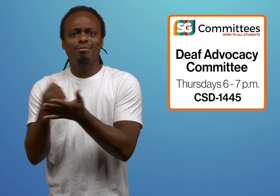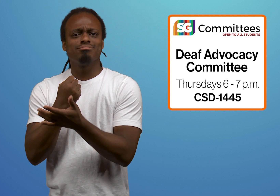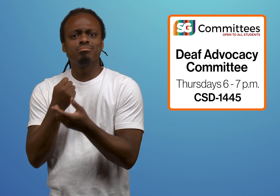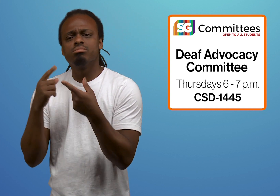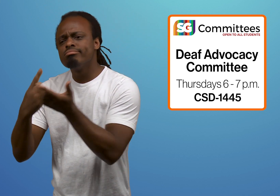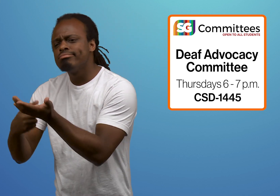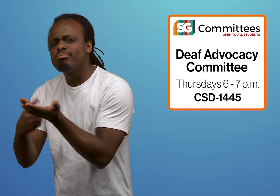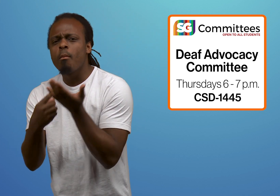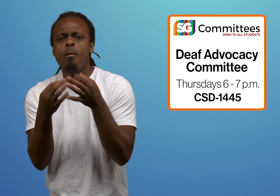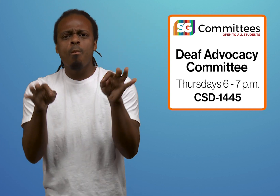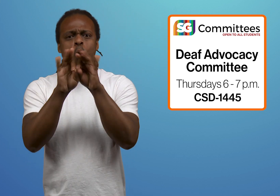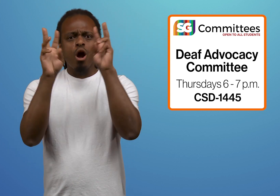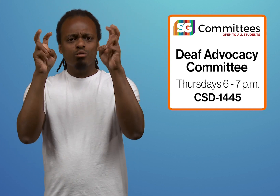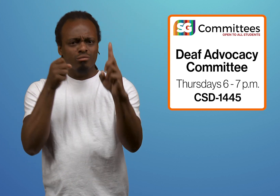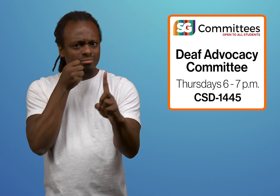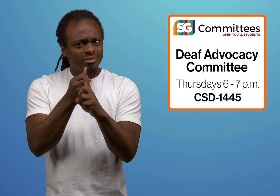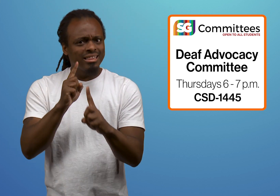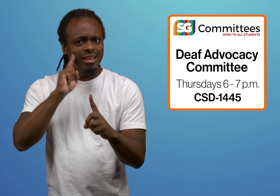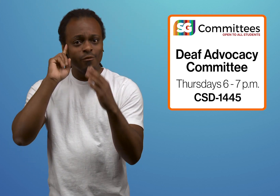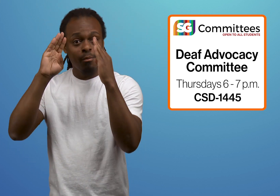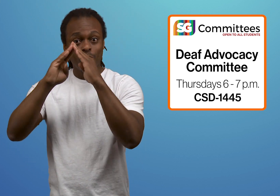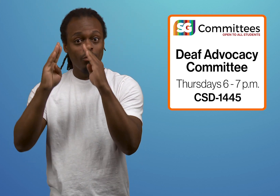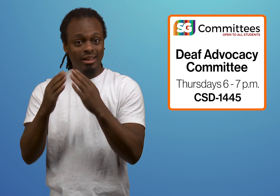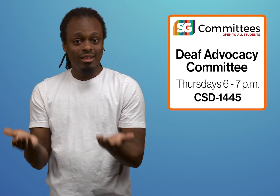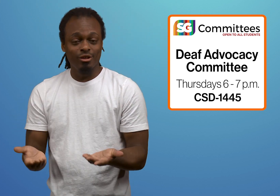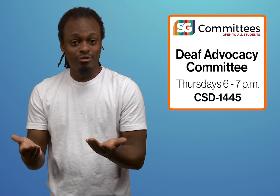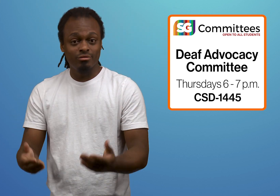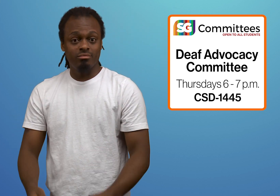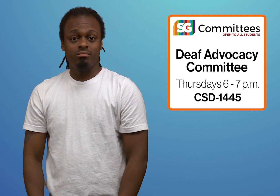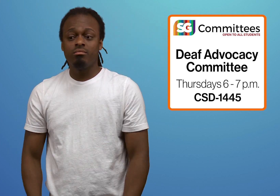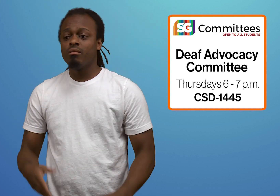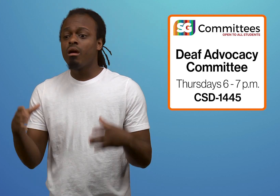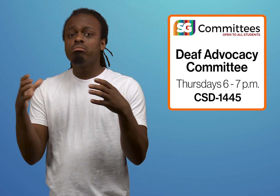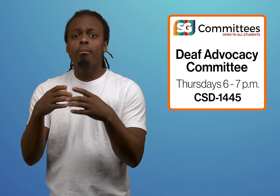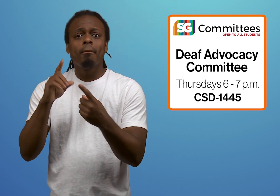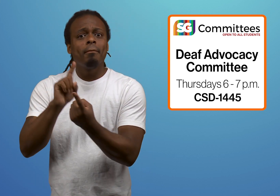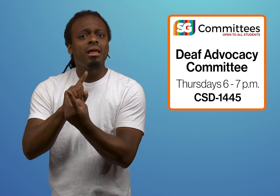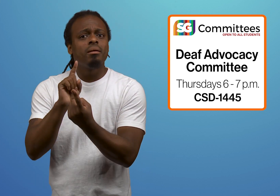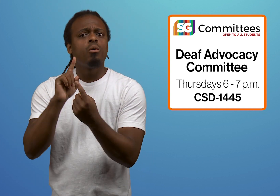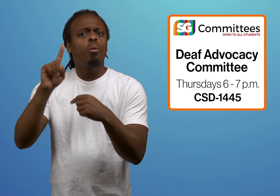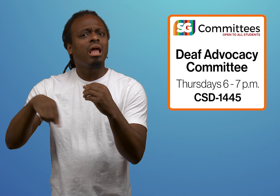and is your chance to talk about important issues affecting the deaf community on campus.